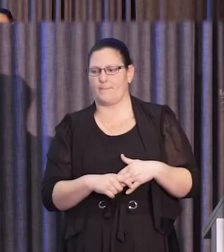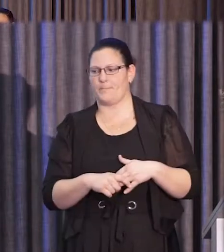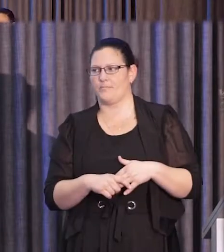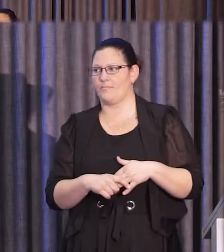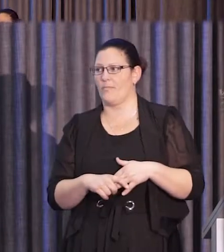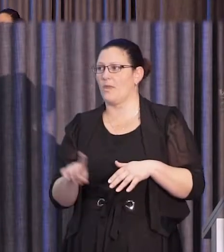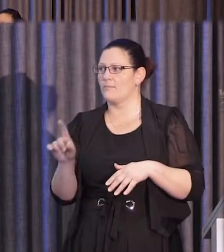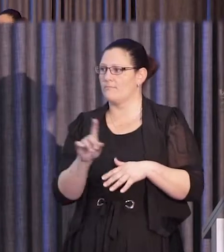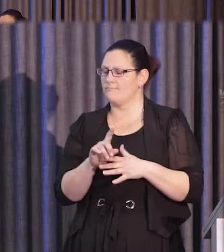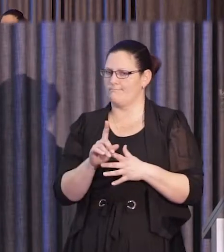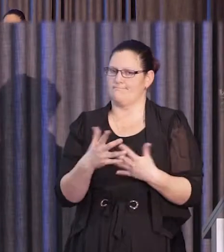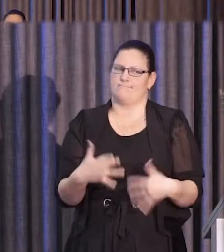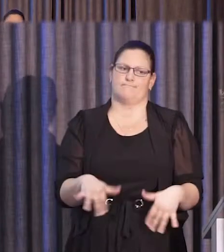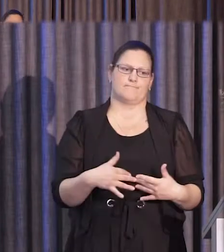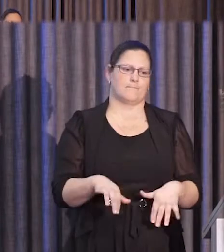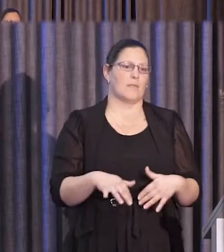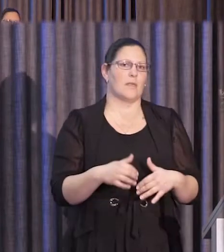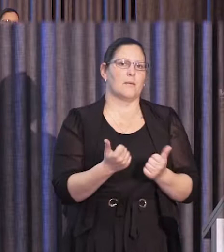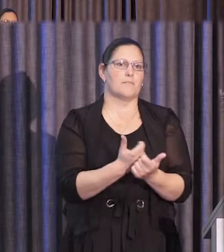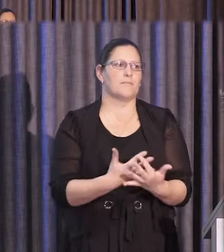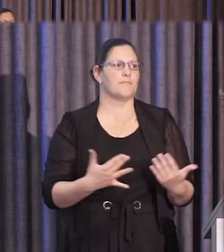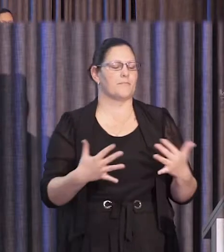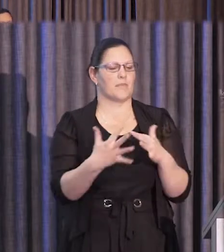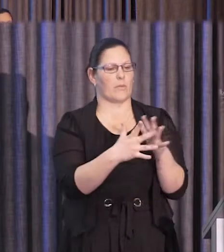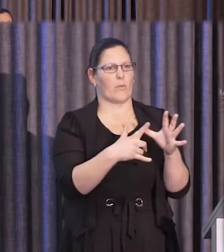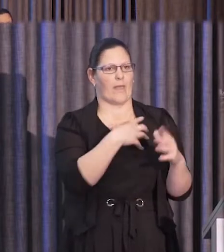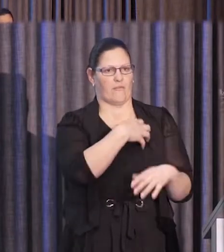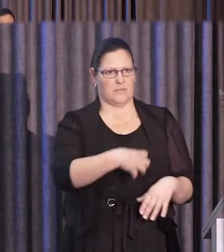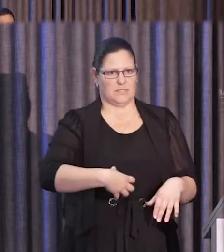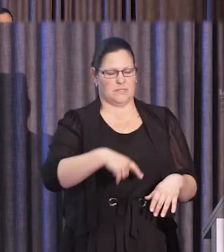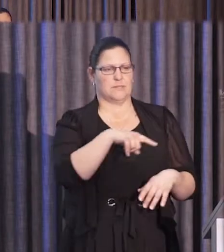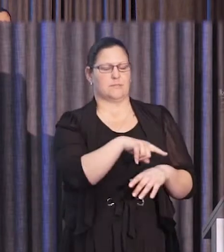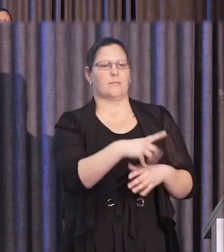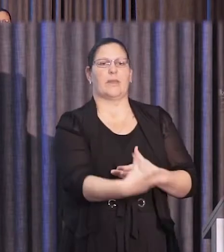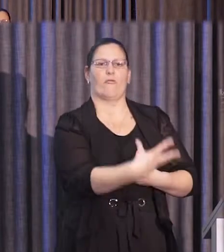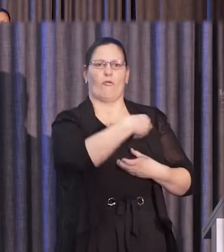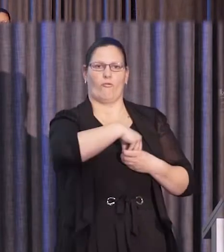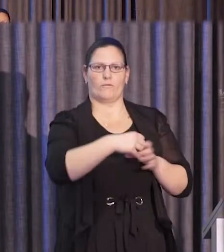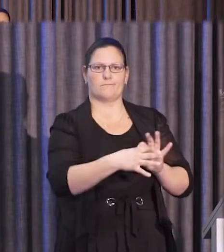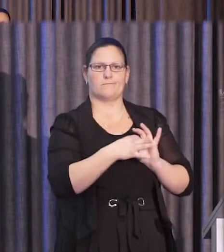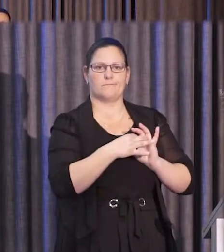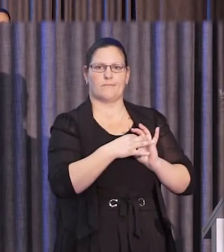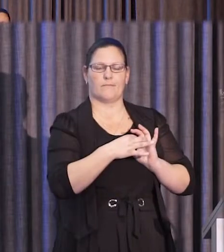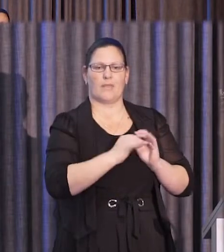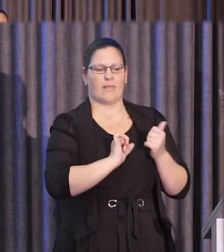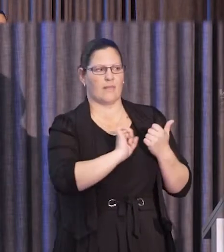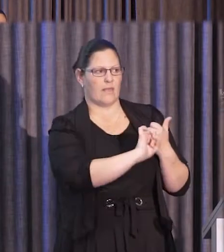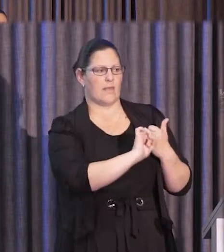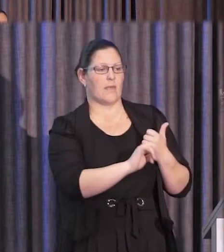is that increasingly, local government and the private sector is coming on board and we are having some of the very big private developers